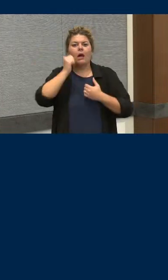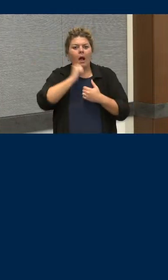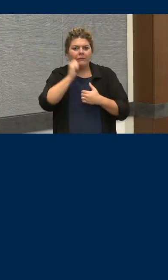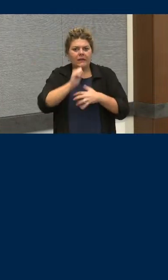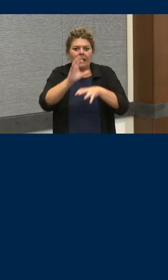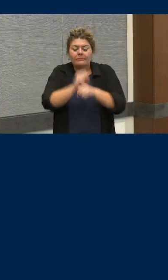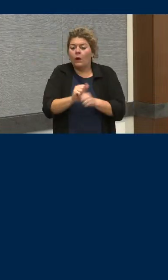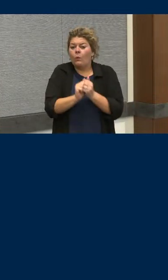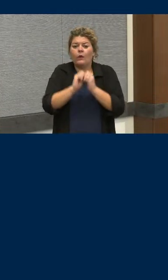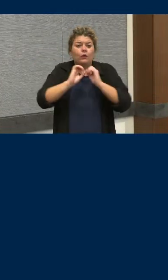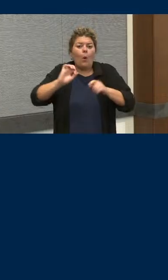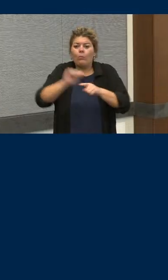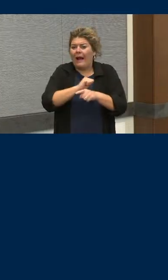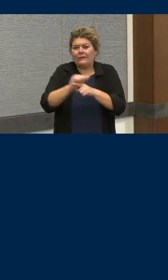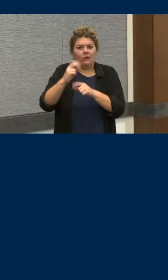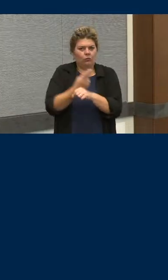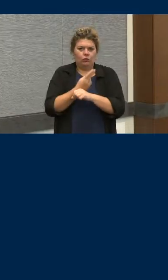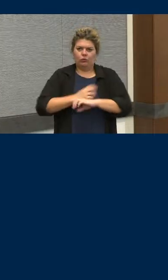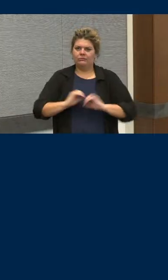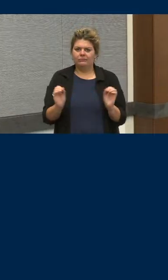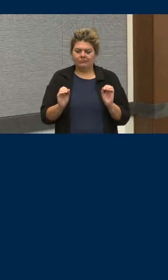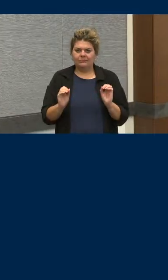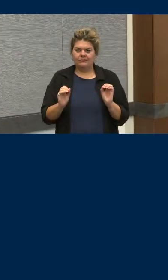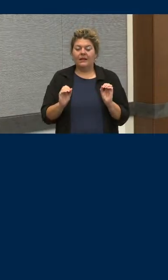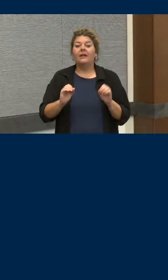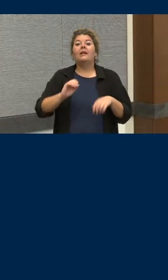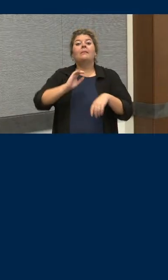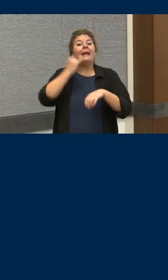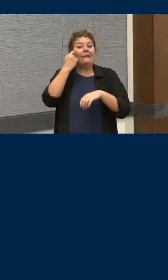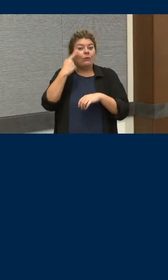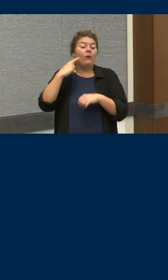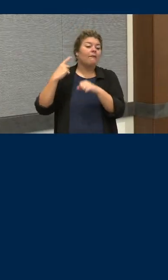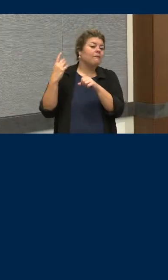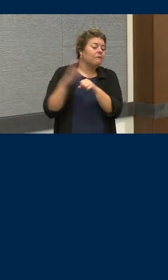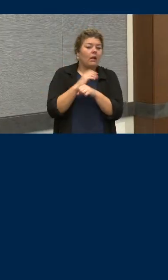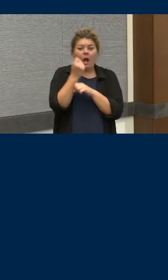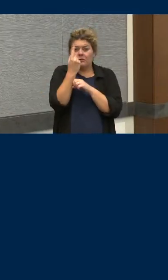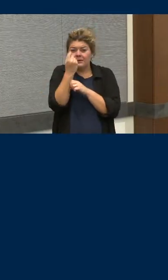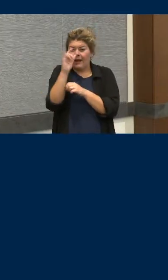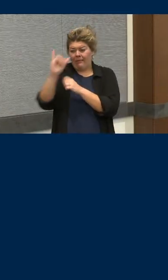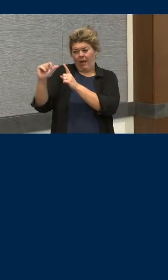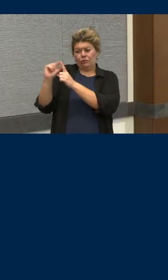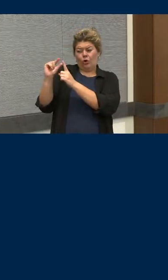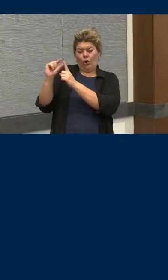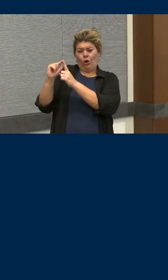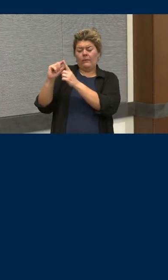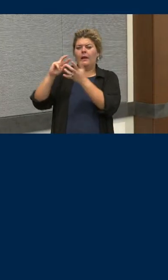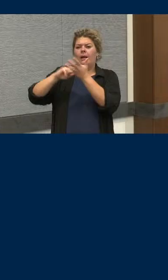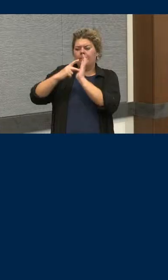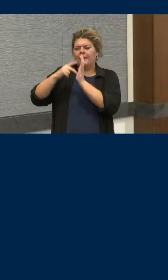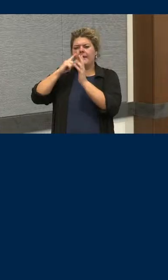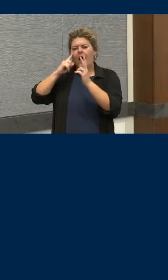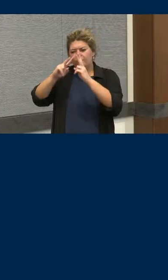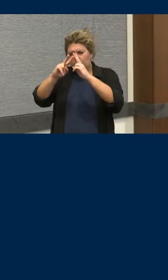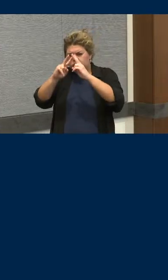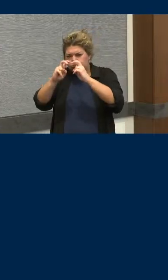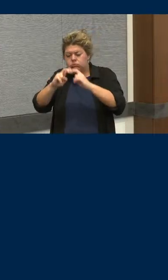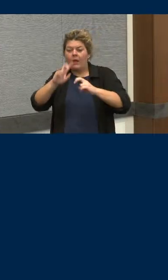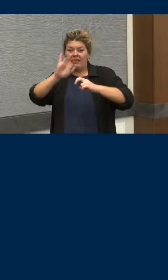Full understanding of this term establishes a methodological foundation from which the